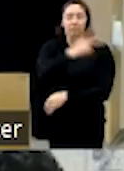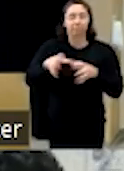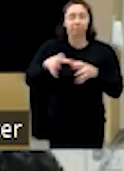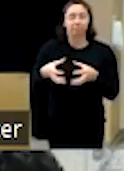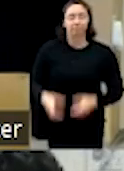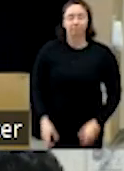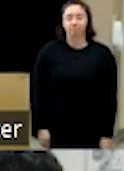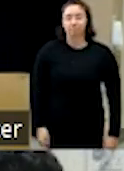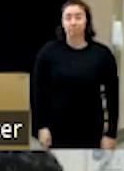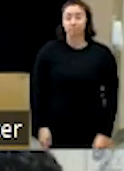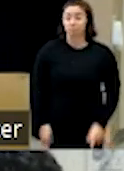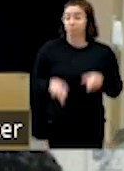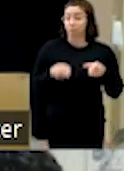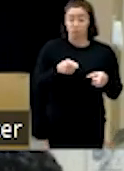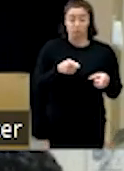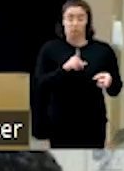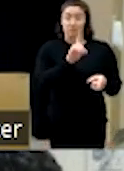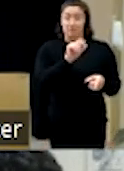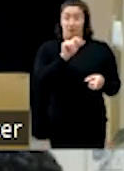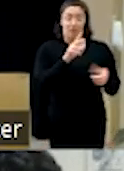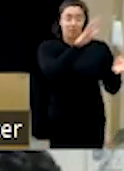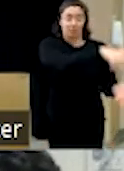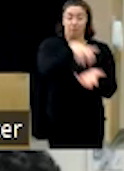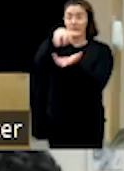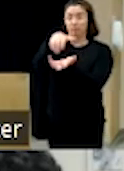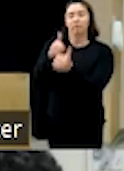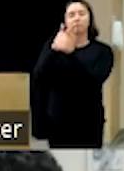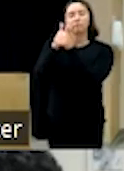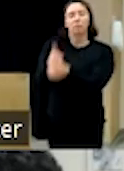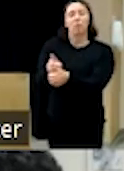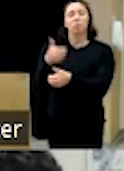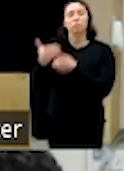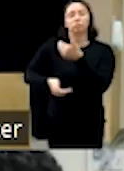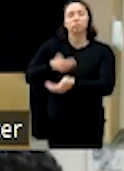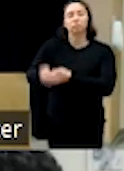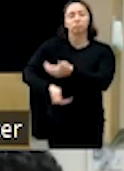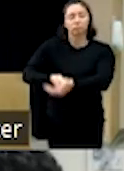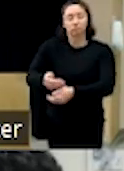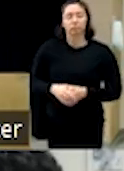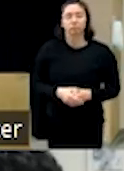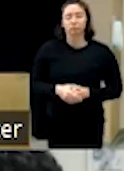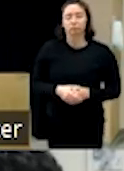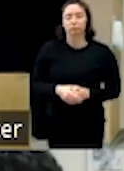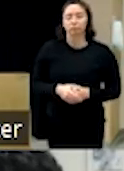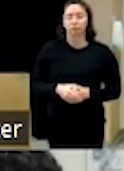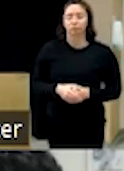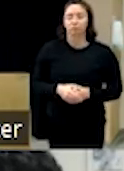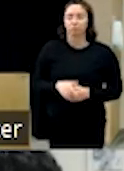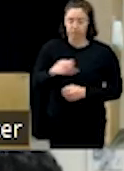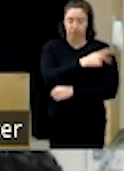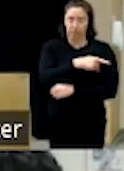just use their original data and Then followed up um on on these patients and I think the important